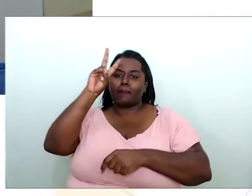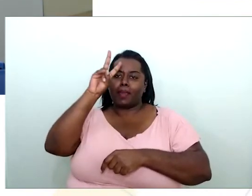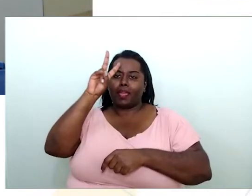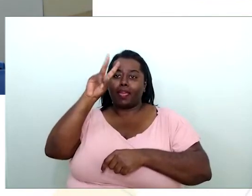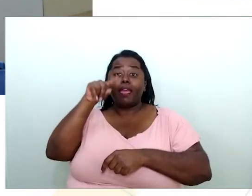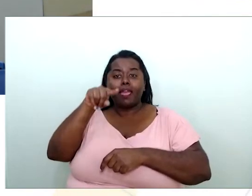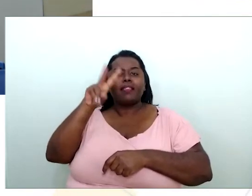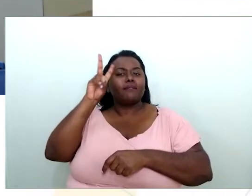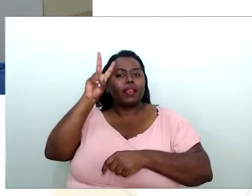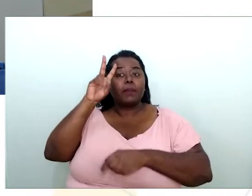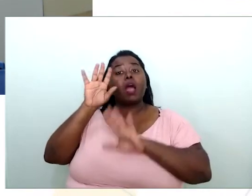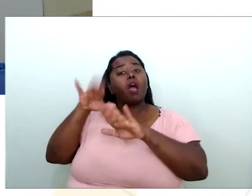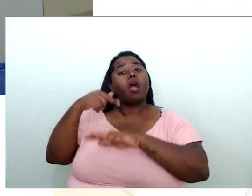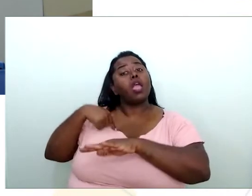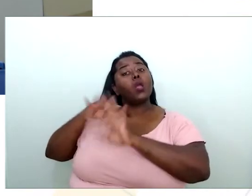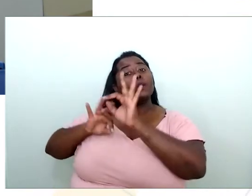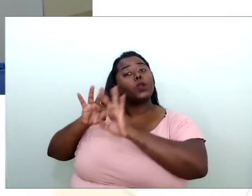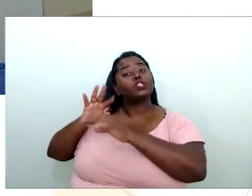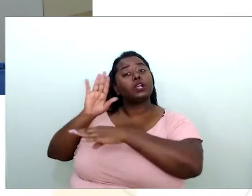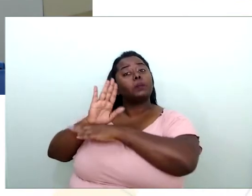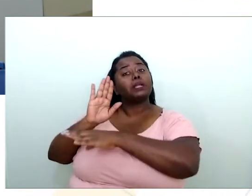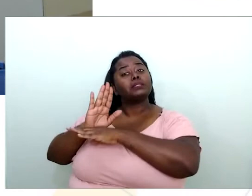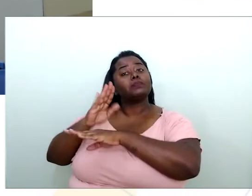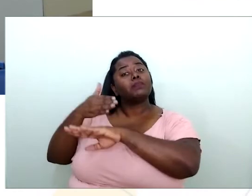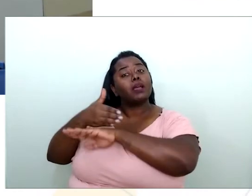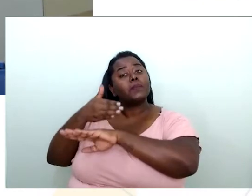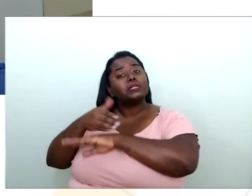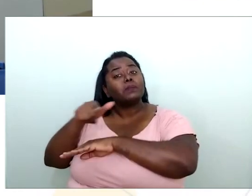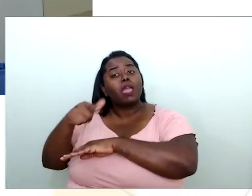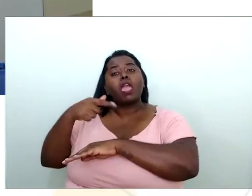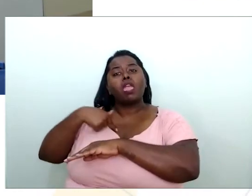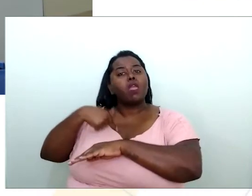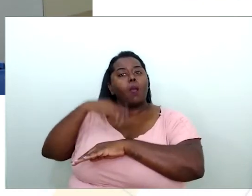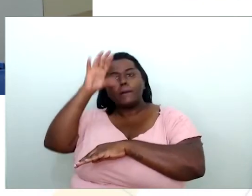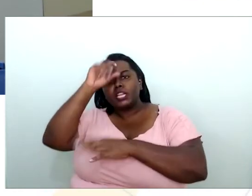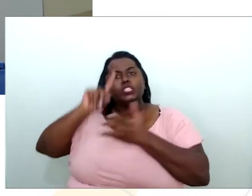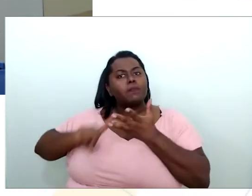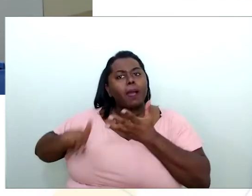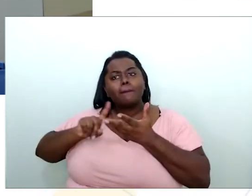university it was fascinating I learn x y and z I use that book but later on you